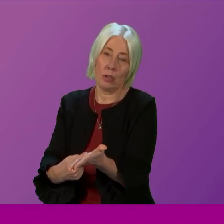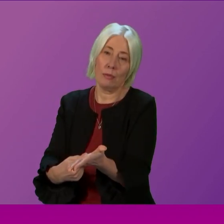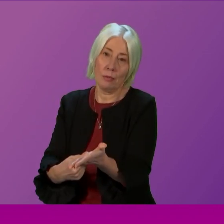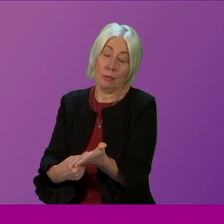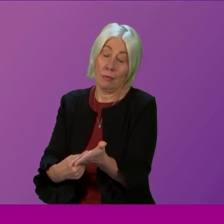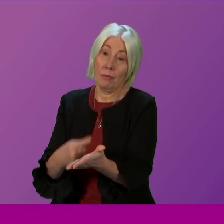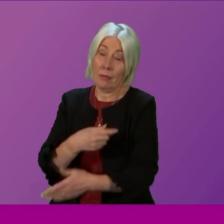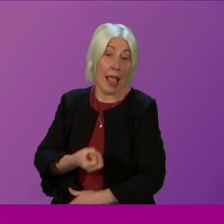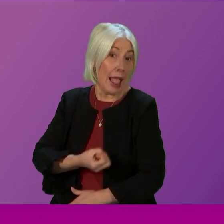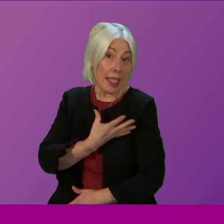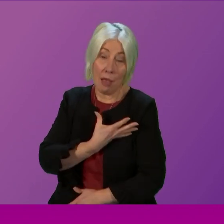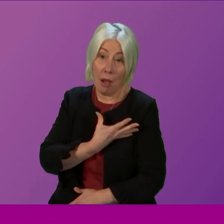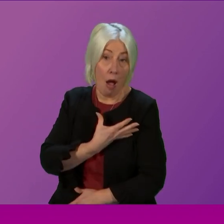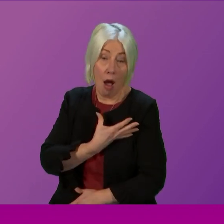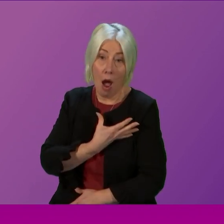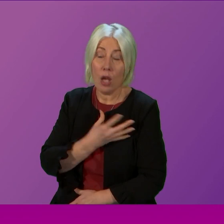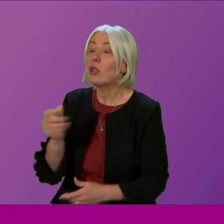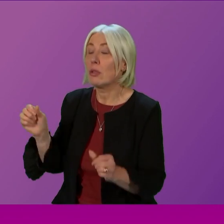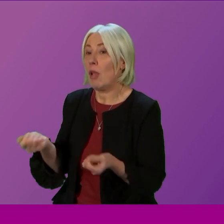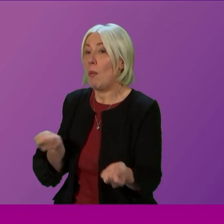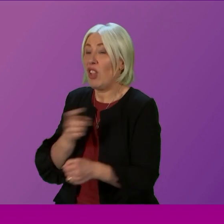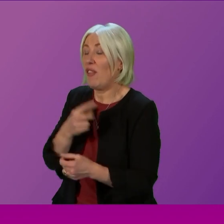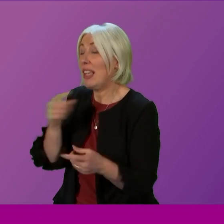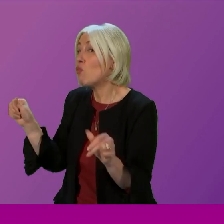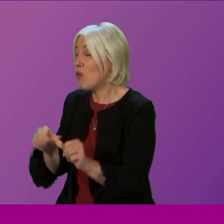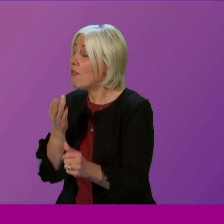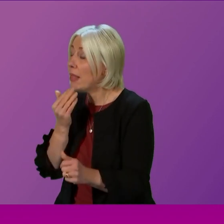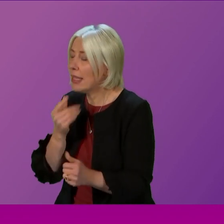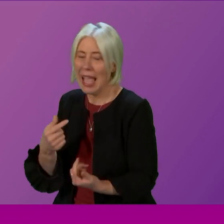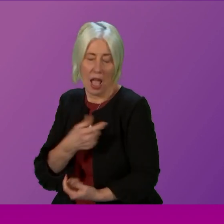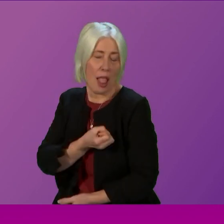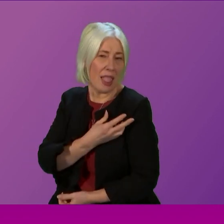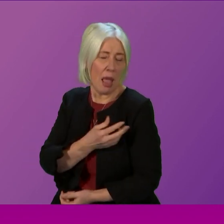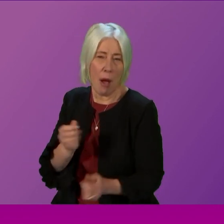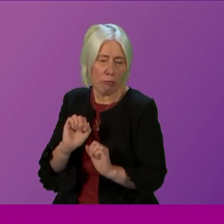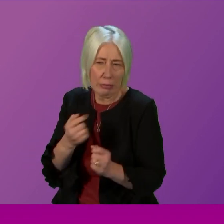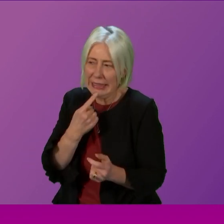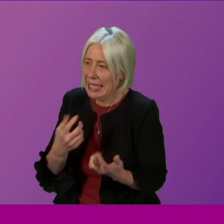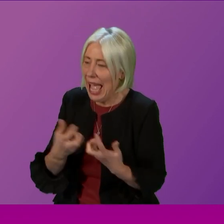Labour has not set out how it would fund that or what it proposes to cut as a consequence.